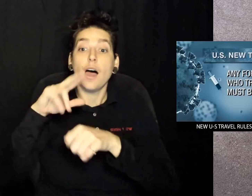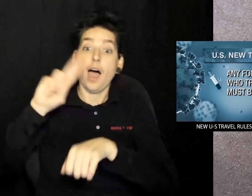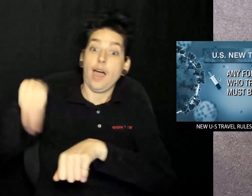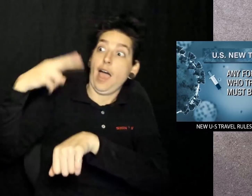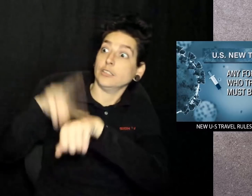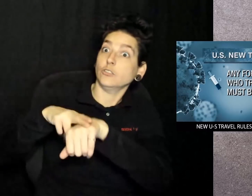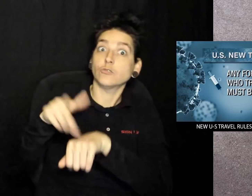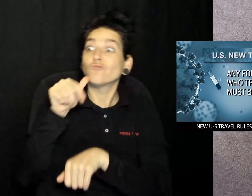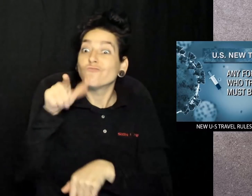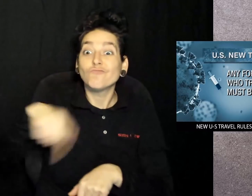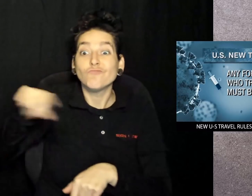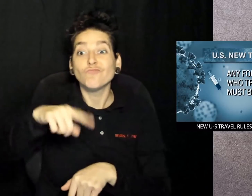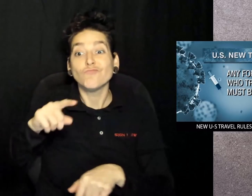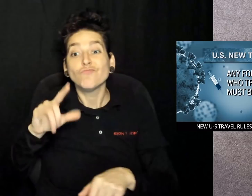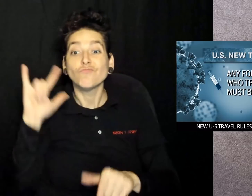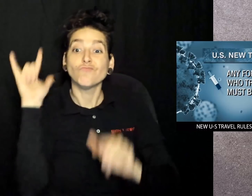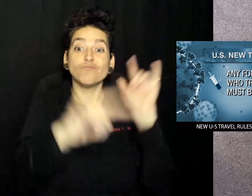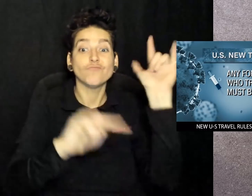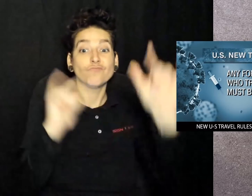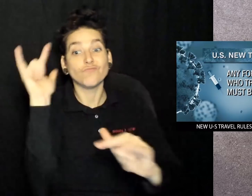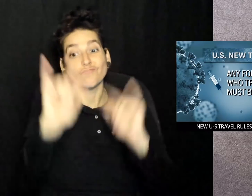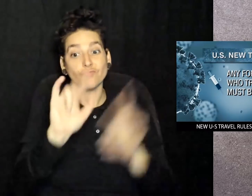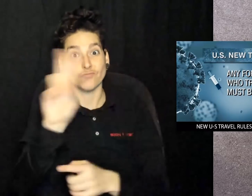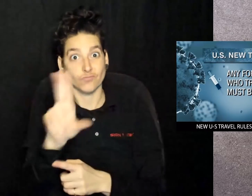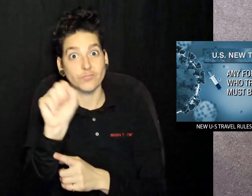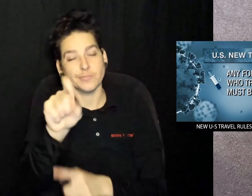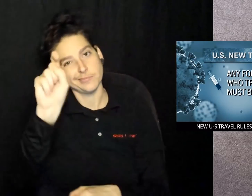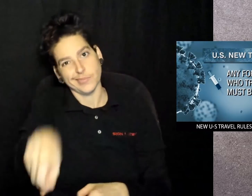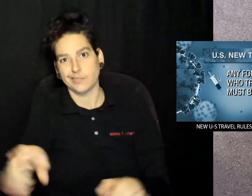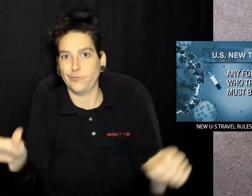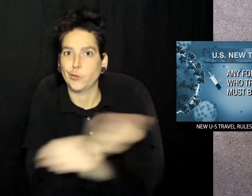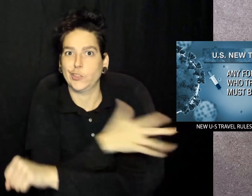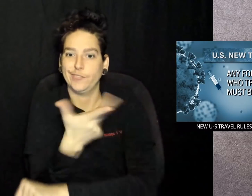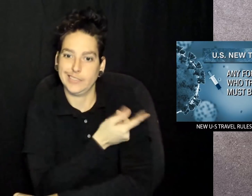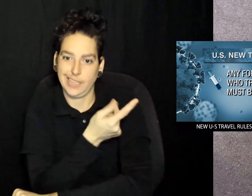any foreign national who travels to the US must be fully vaccinated